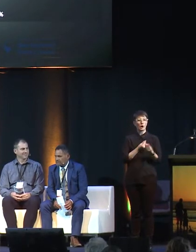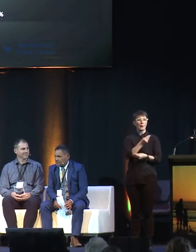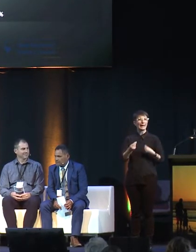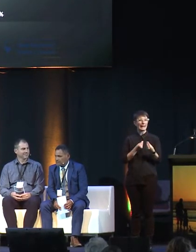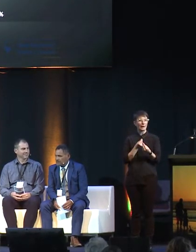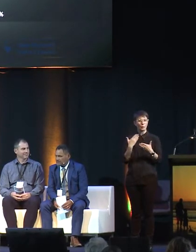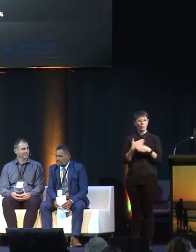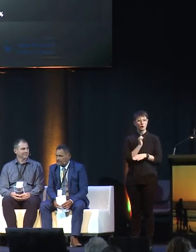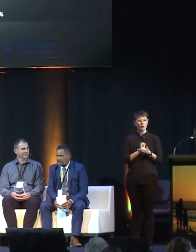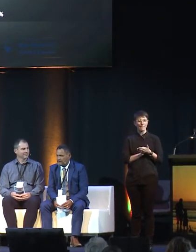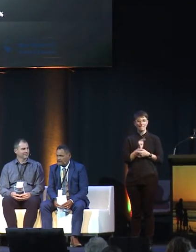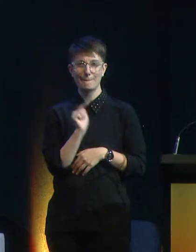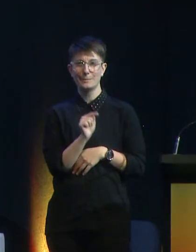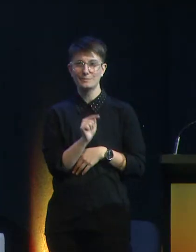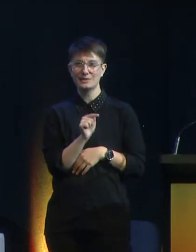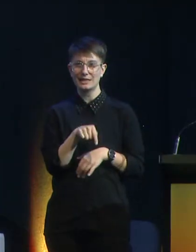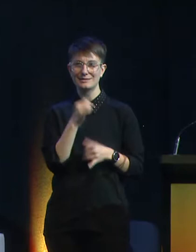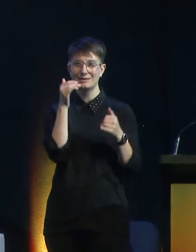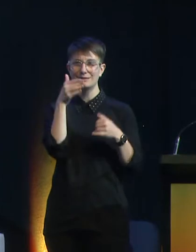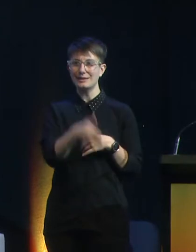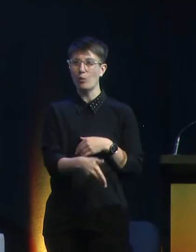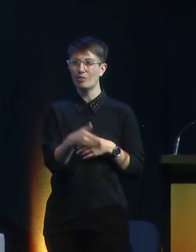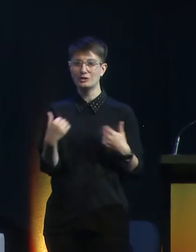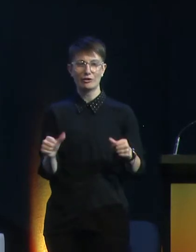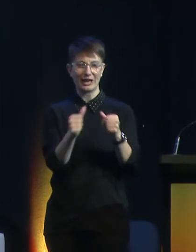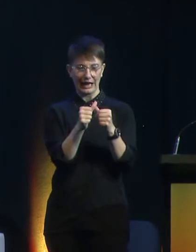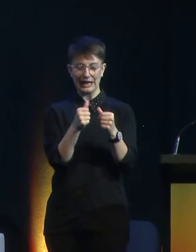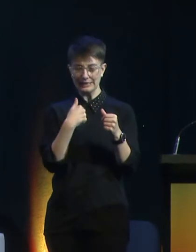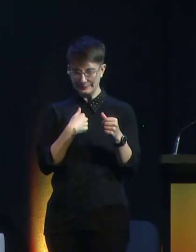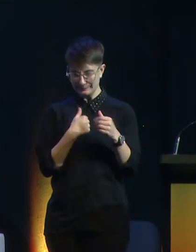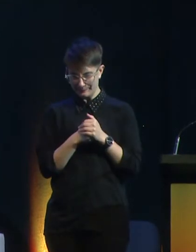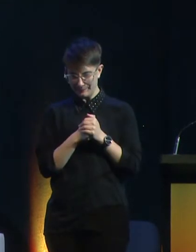at Aotearoa Marae in South Taranaki and one up at Owae Marae, so just trying to sort of